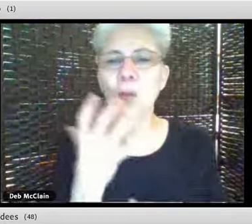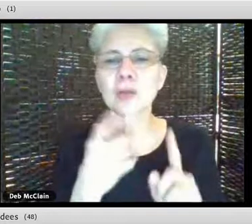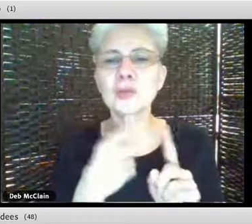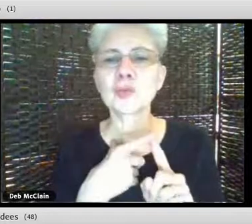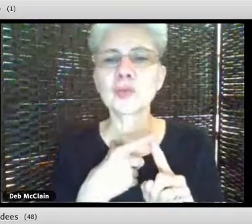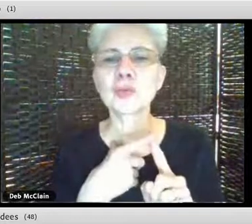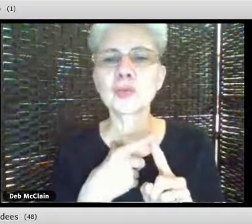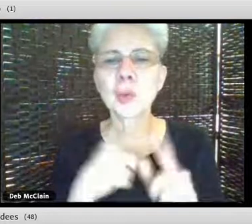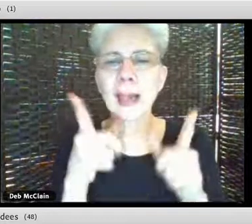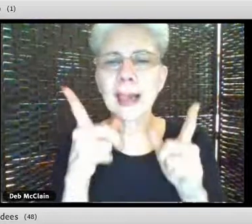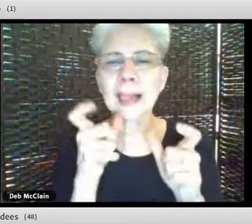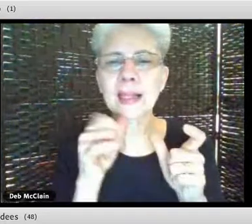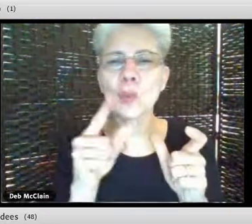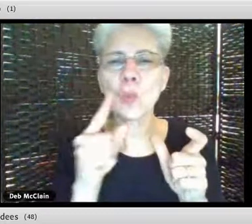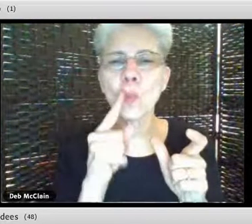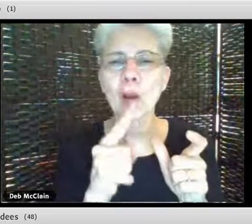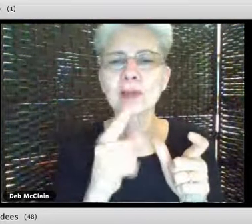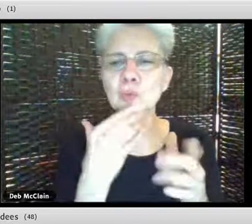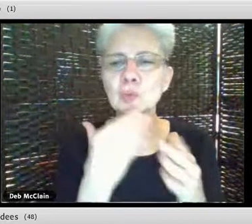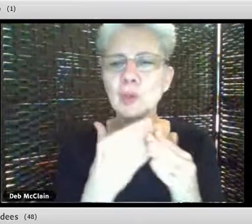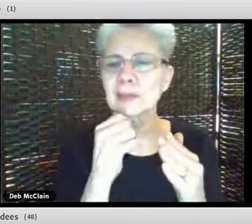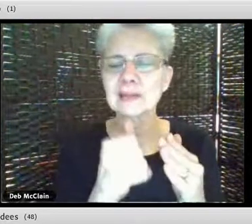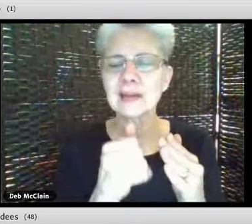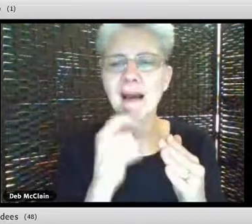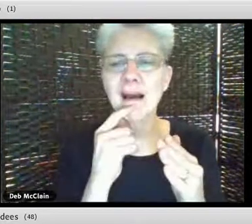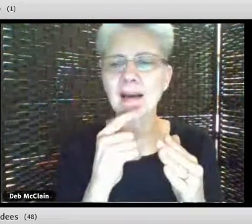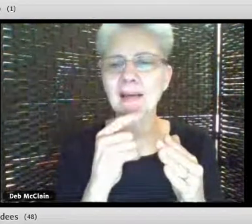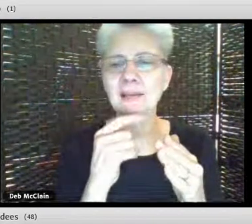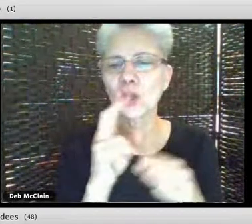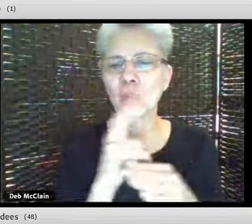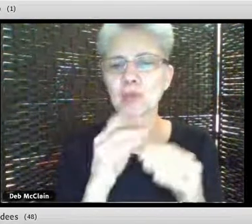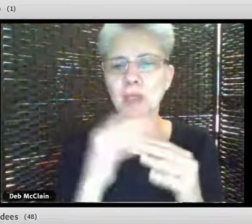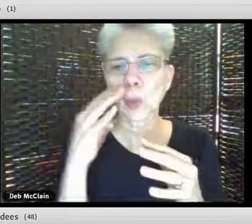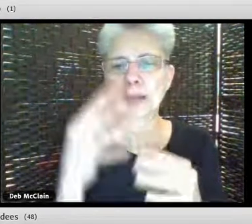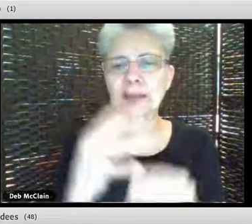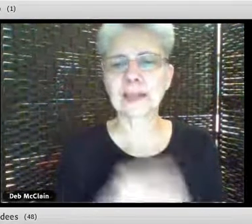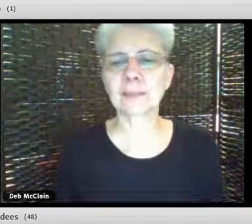That's just how it is, and if I want to -- looking quickly for one that's, like, decent